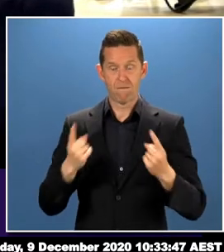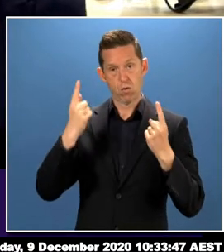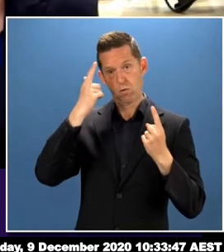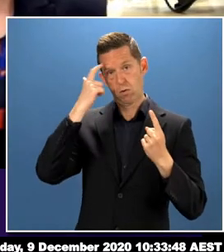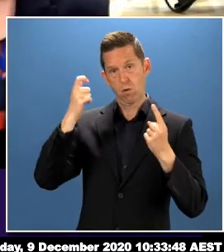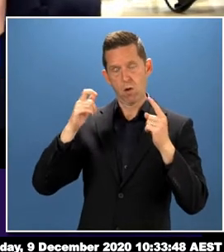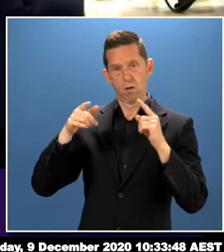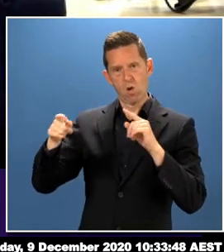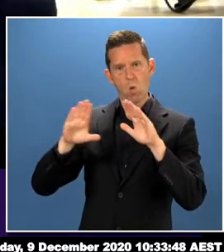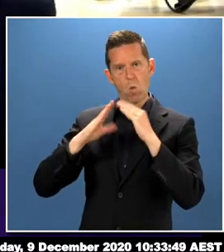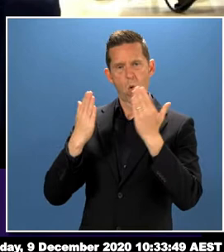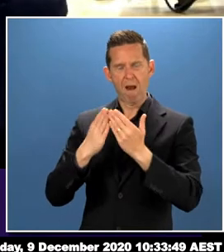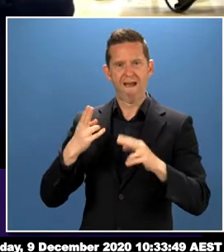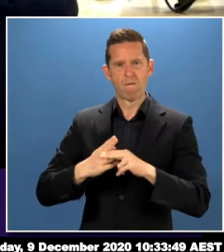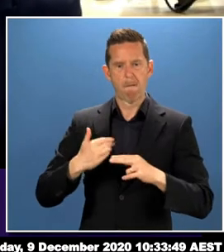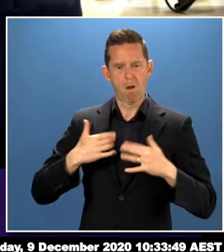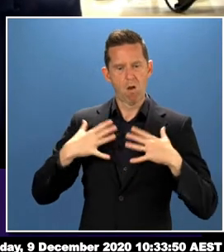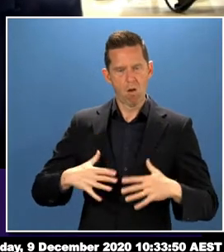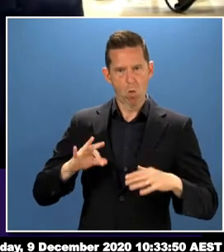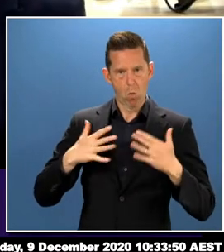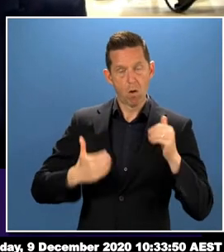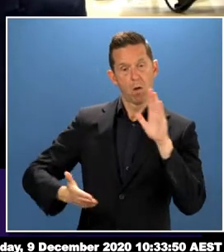When I was diagnosed my parents were told there would be no cure during